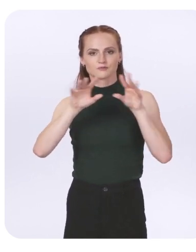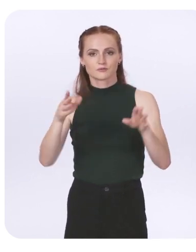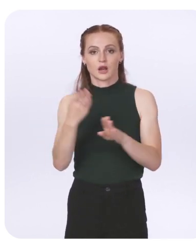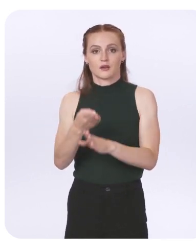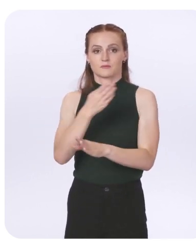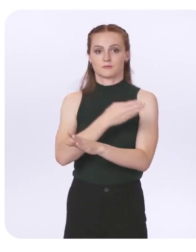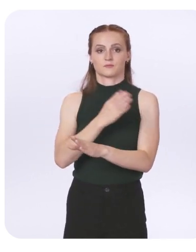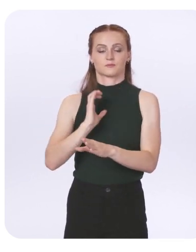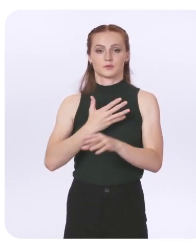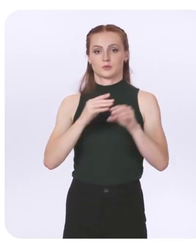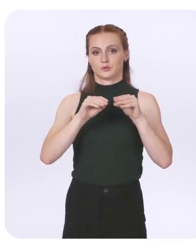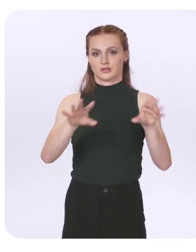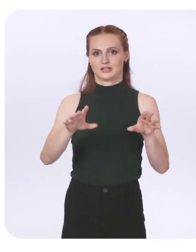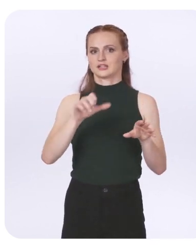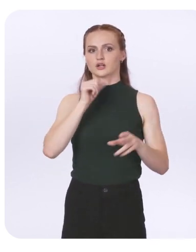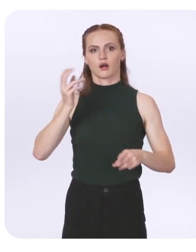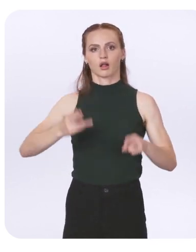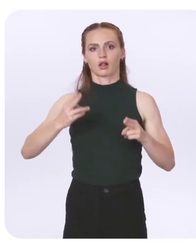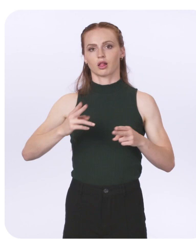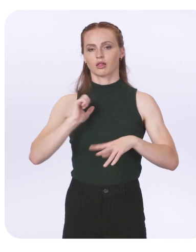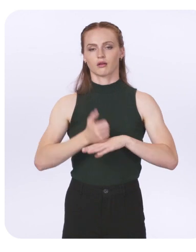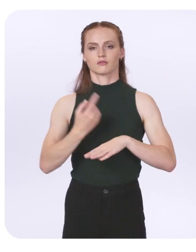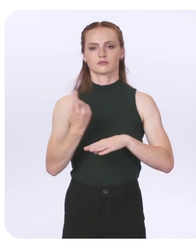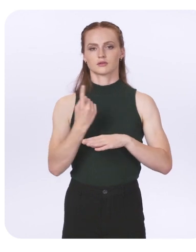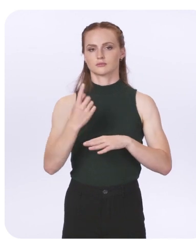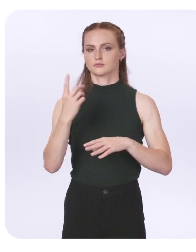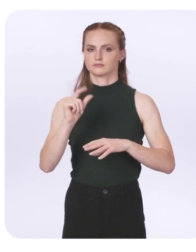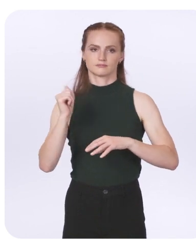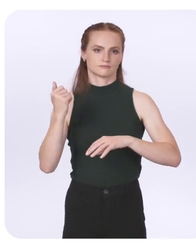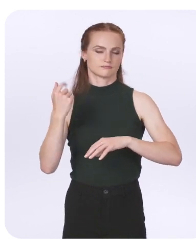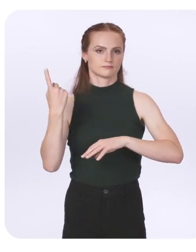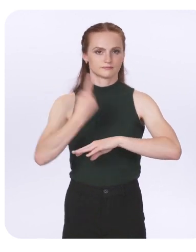Instead of rushing to put something together the day of our release.